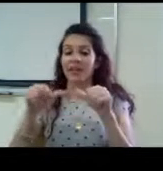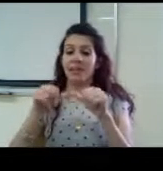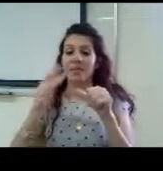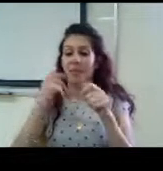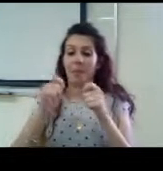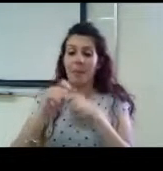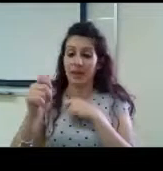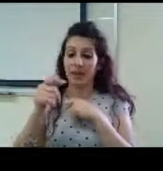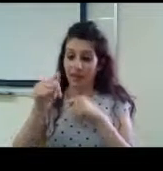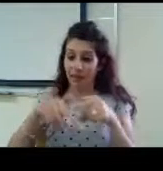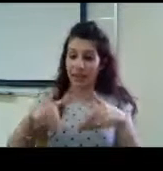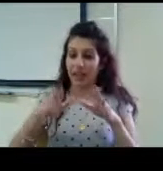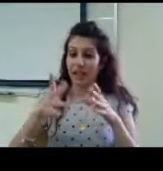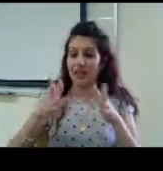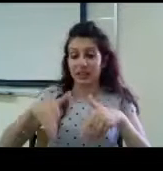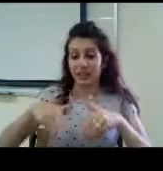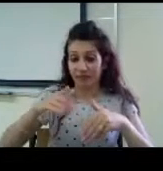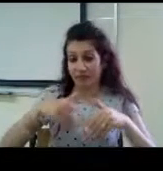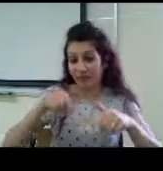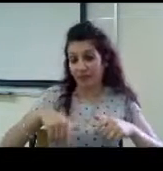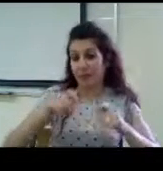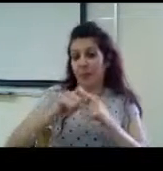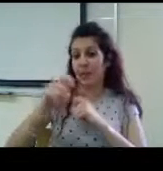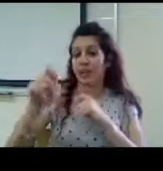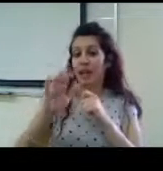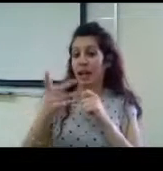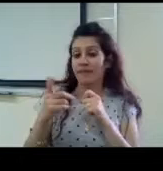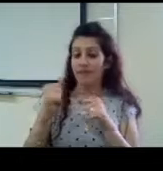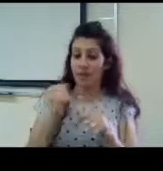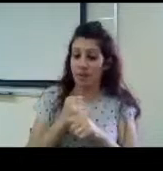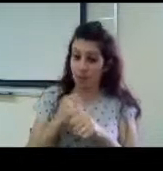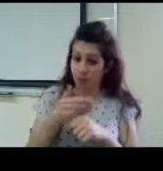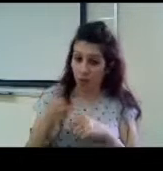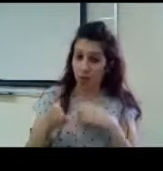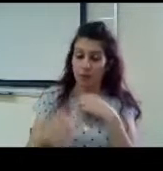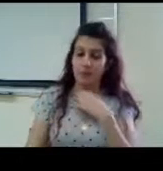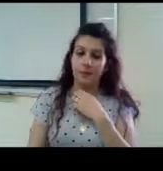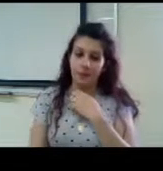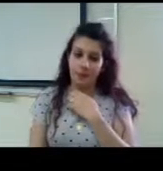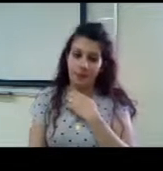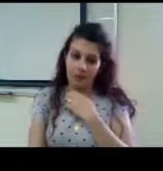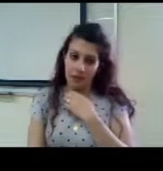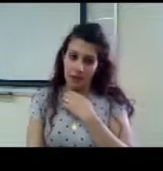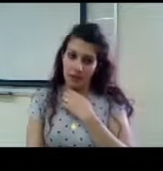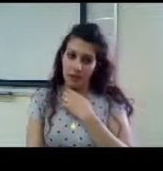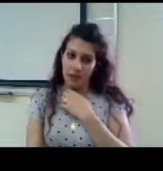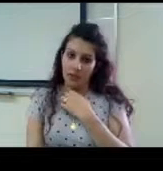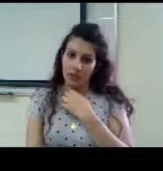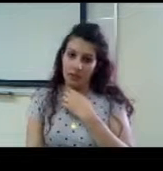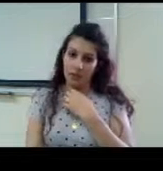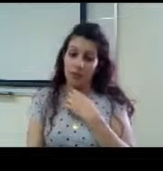of pedagogy and content to be accessed from home so a lot of the classes were